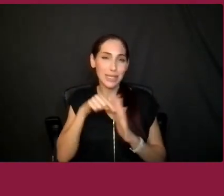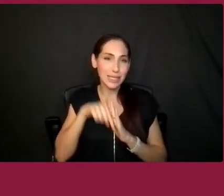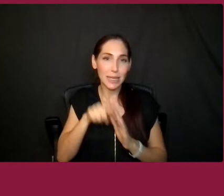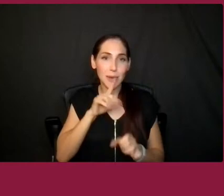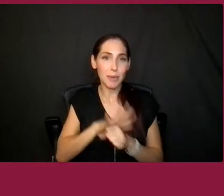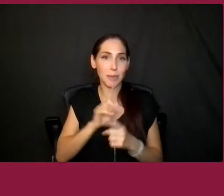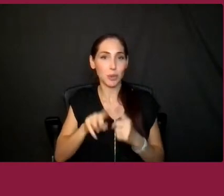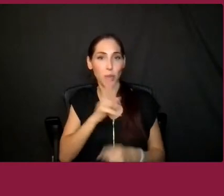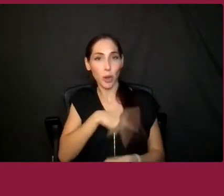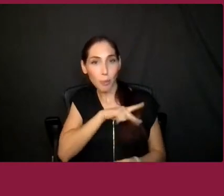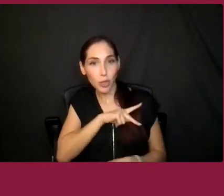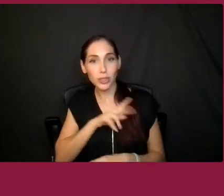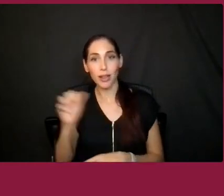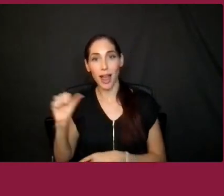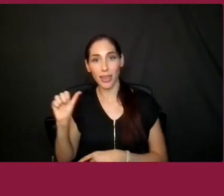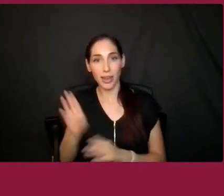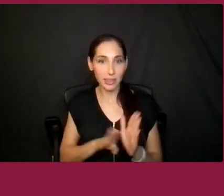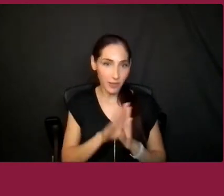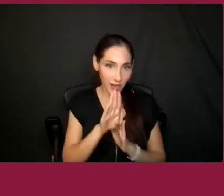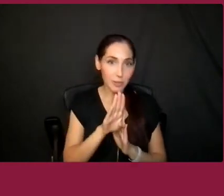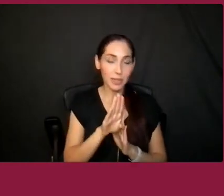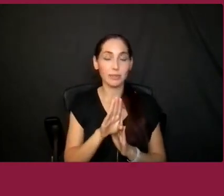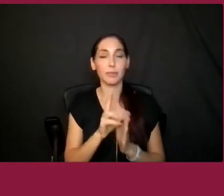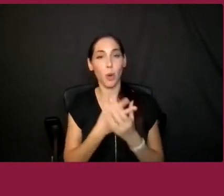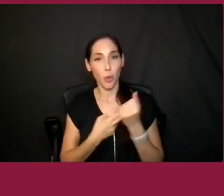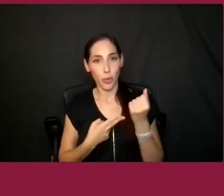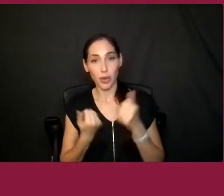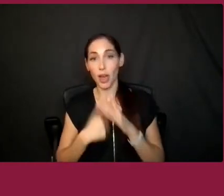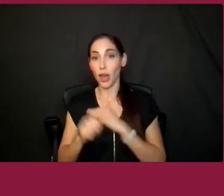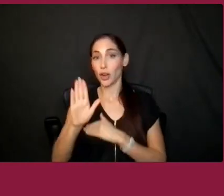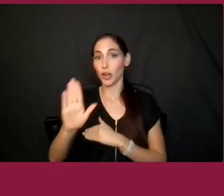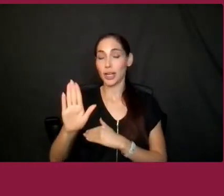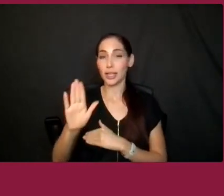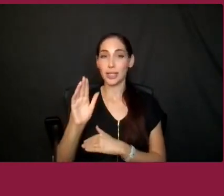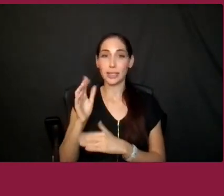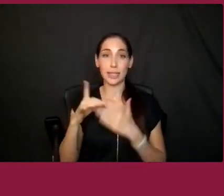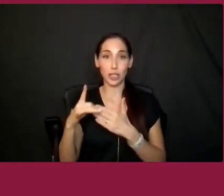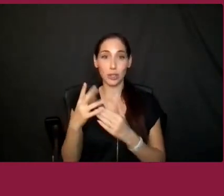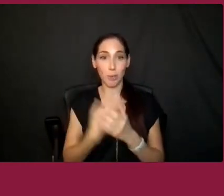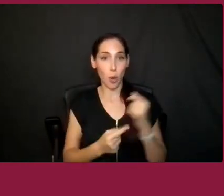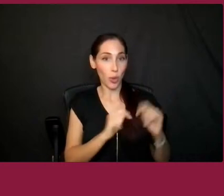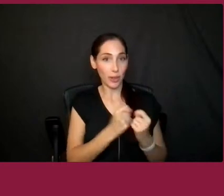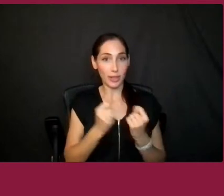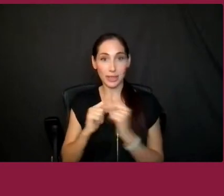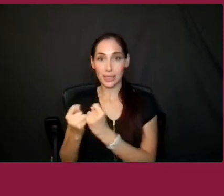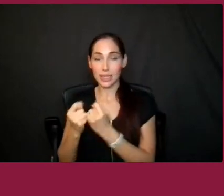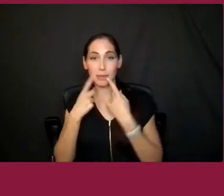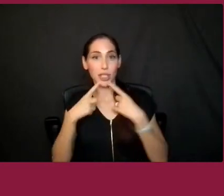and athletic development. Under Mr. Gordon's leadership, both teams have achieved remarkable success, not just